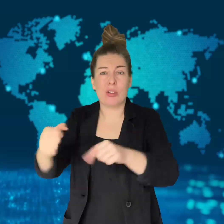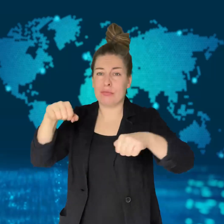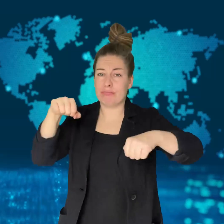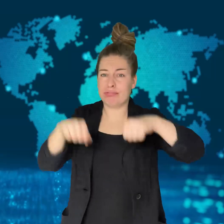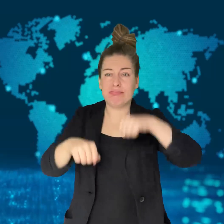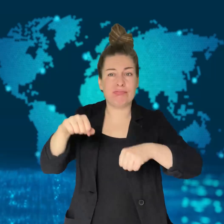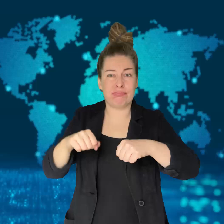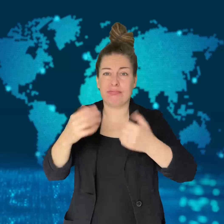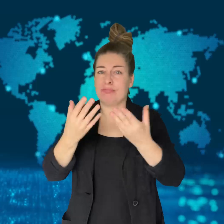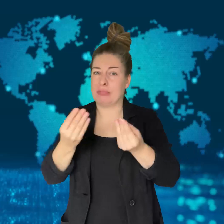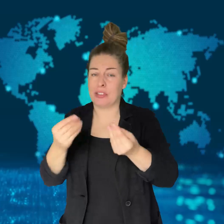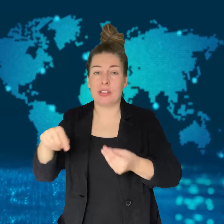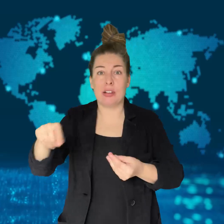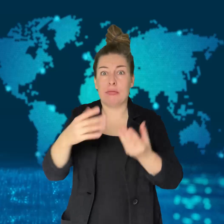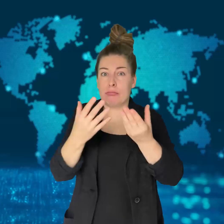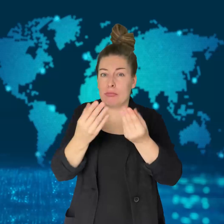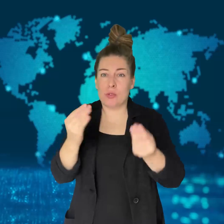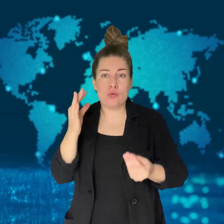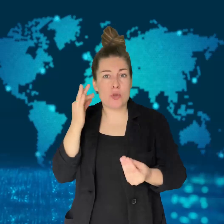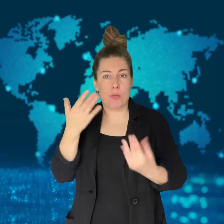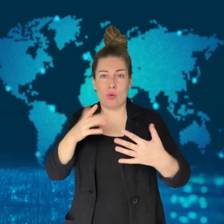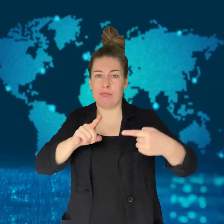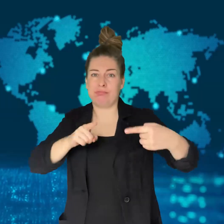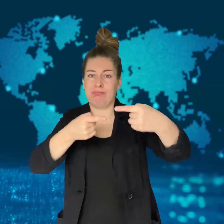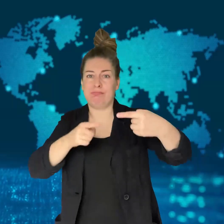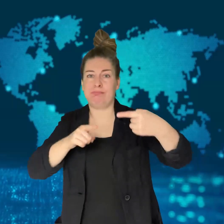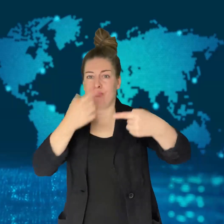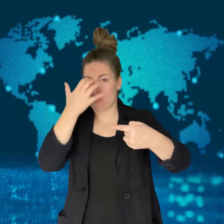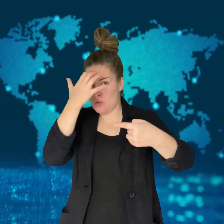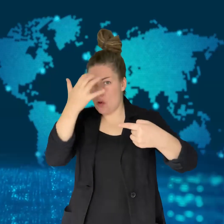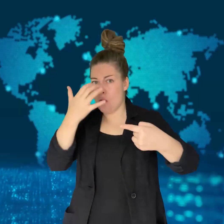a young Iranian Kurdish woman who was killed